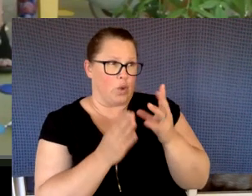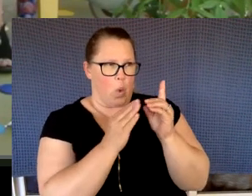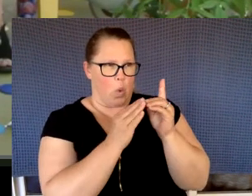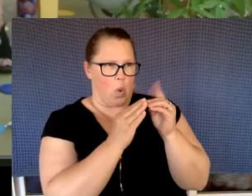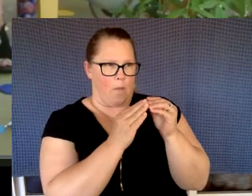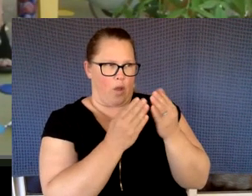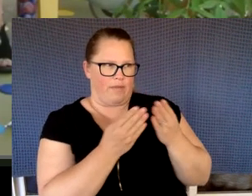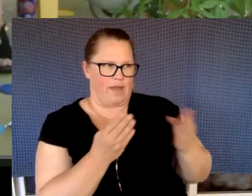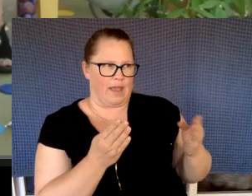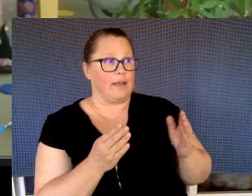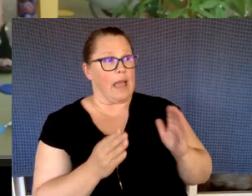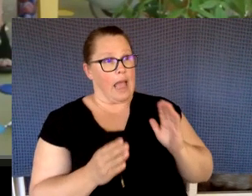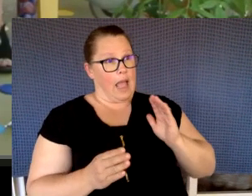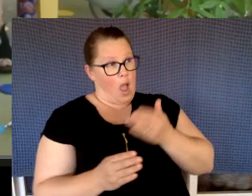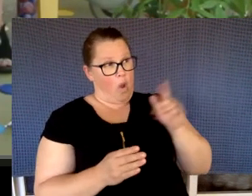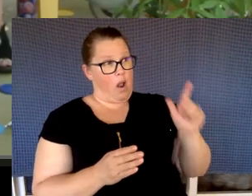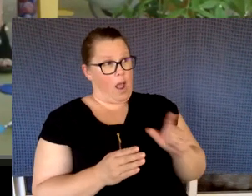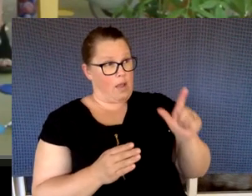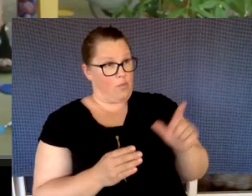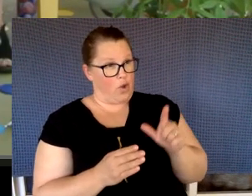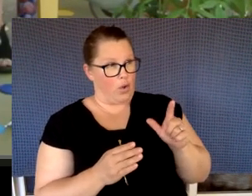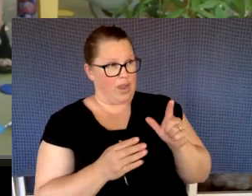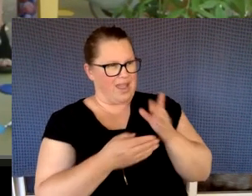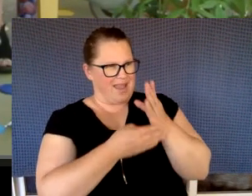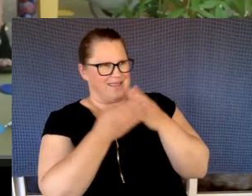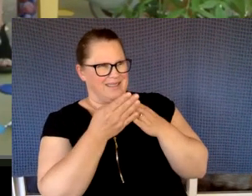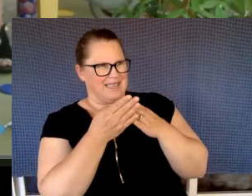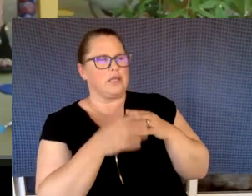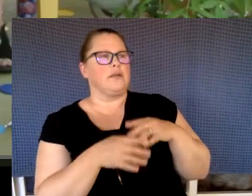thing. In our library in the section the Dewey